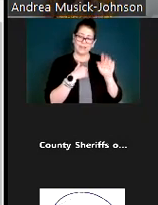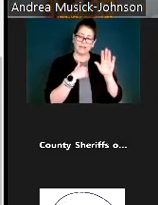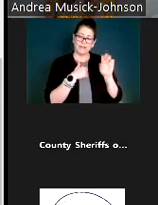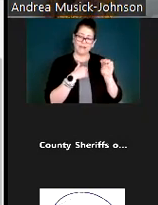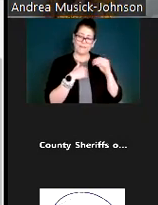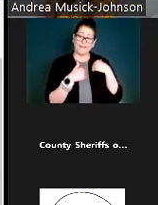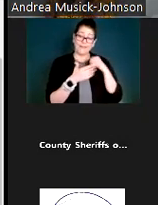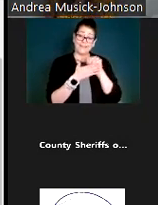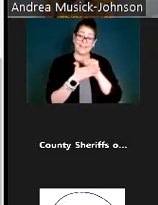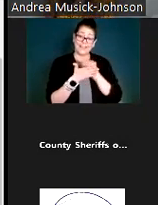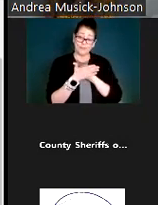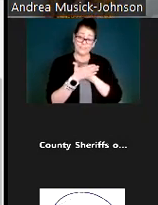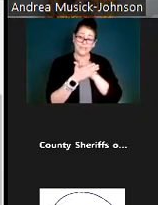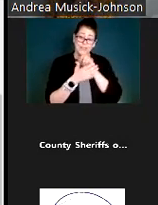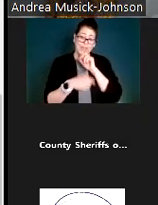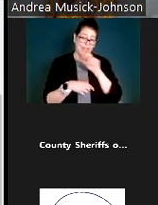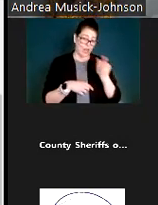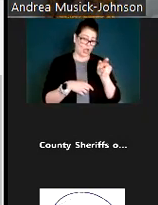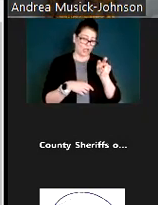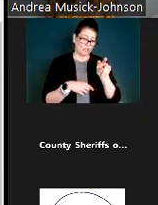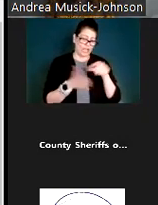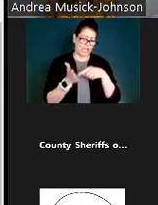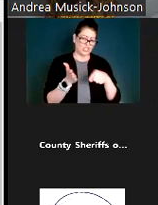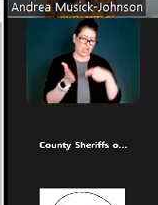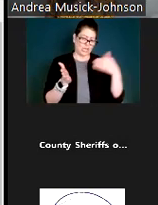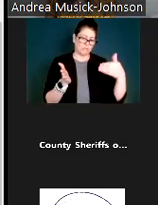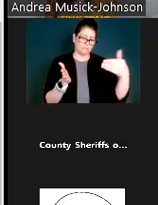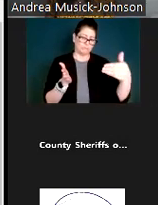be able to just click on their name quickly just to see what's going on. I can do that here.